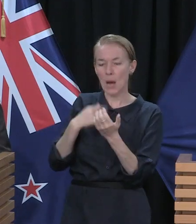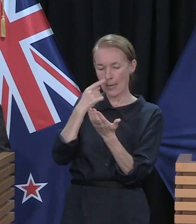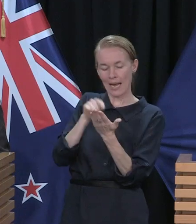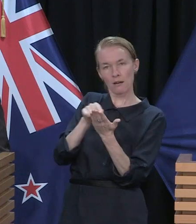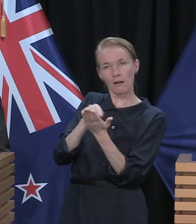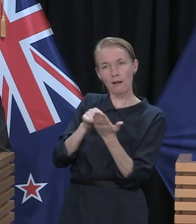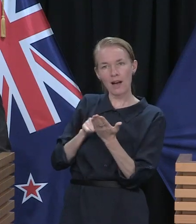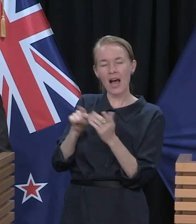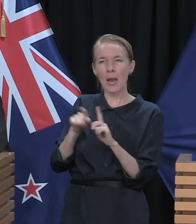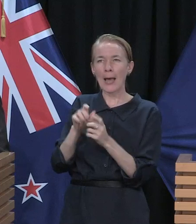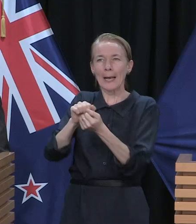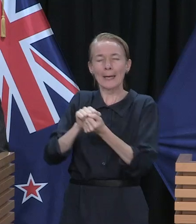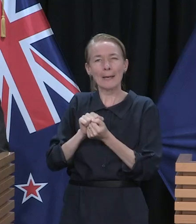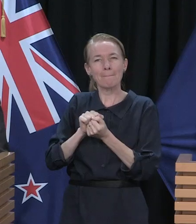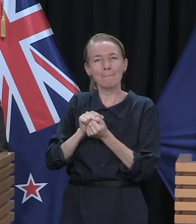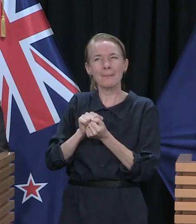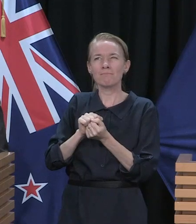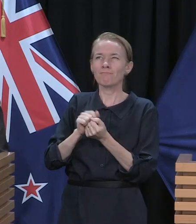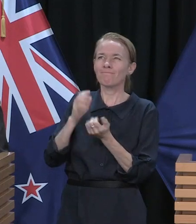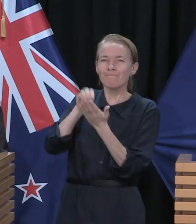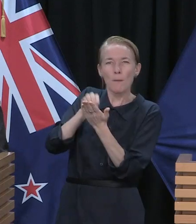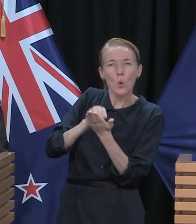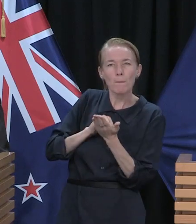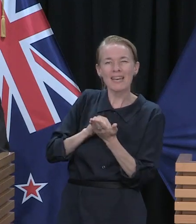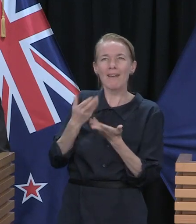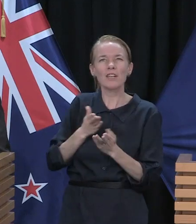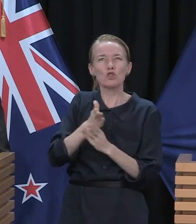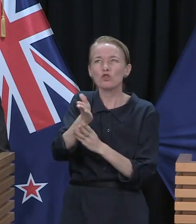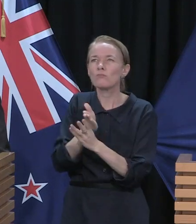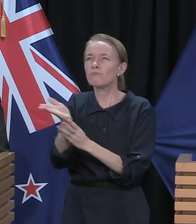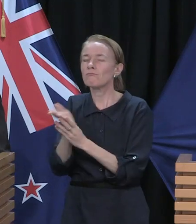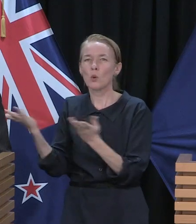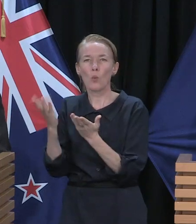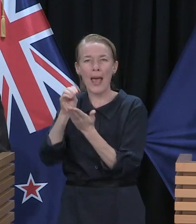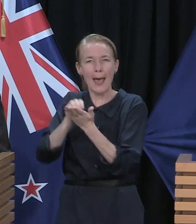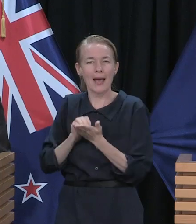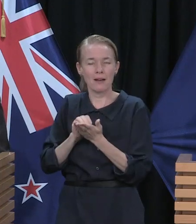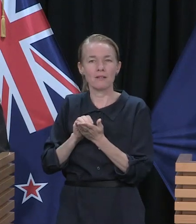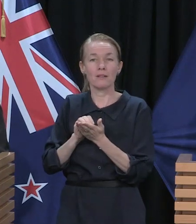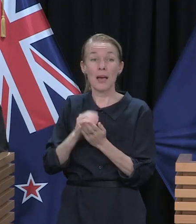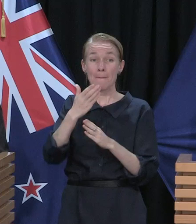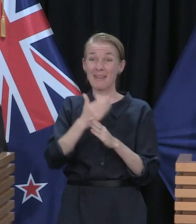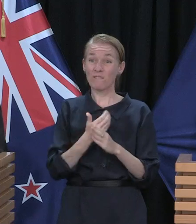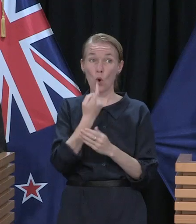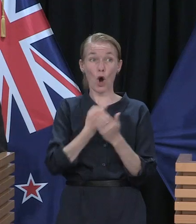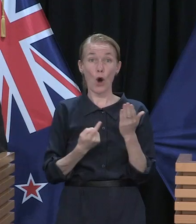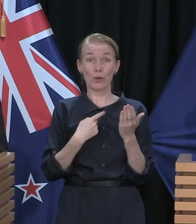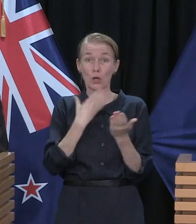manual entries if less than a week. It is more useful. They can use it to keep clot record